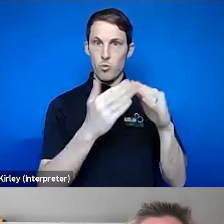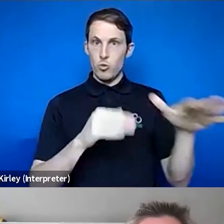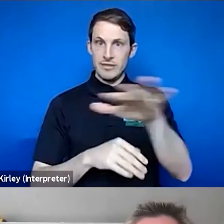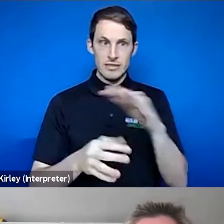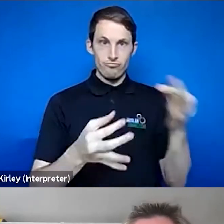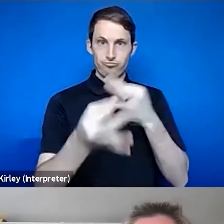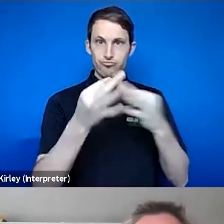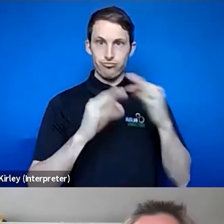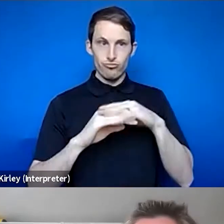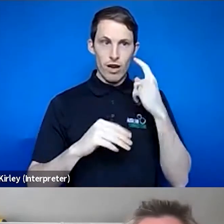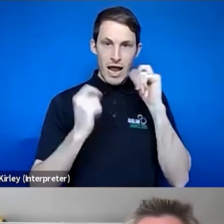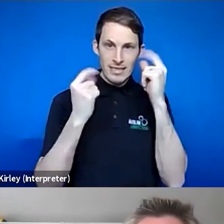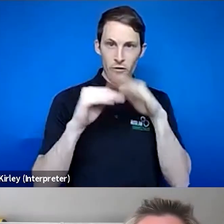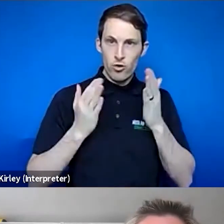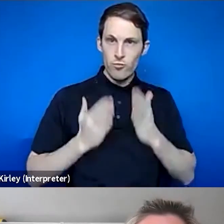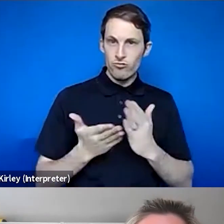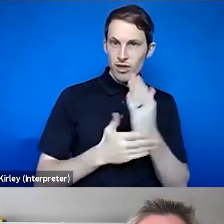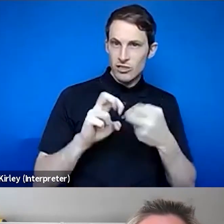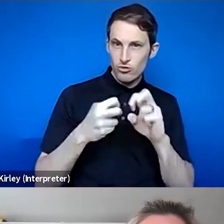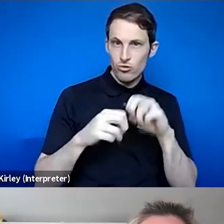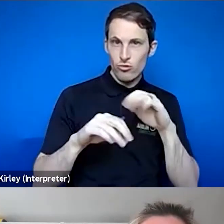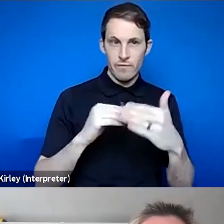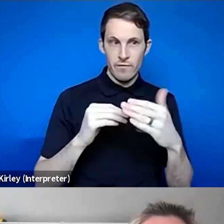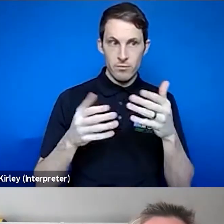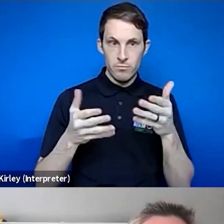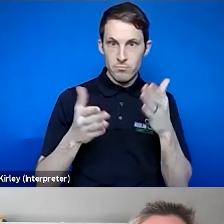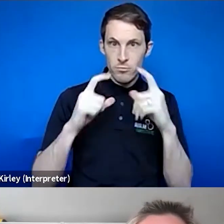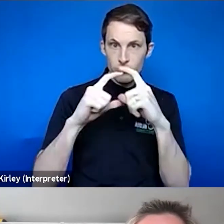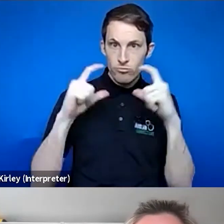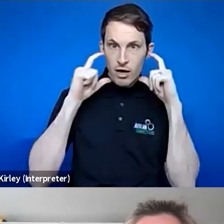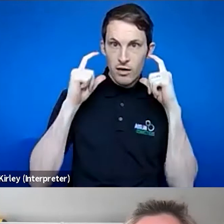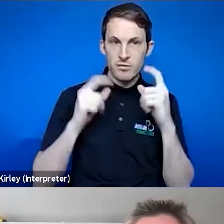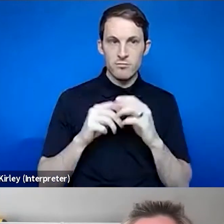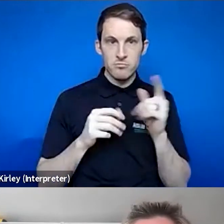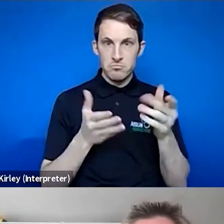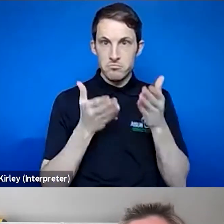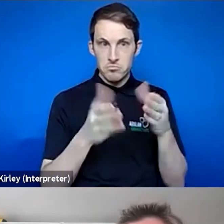human rights issues related to everything from mask wearing to participating in protests